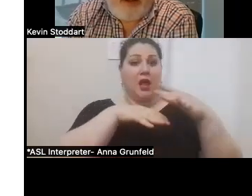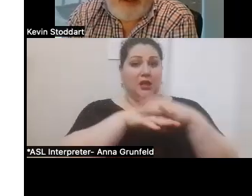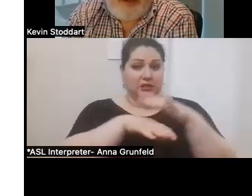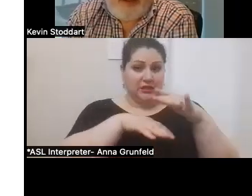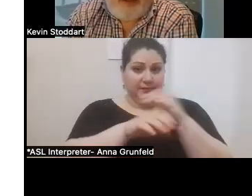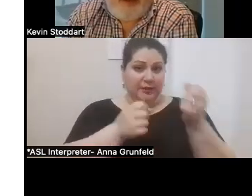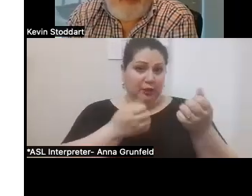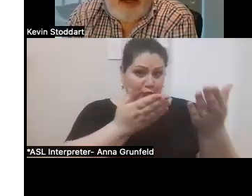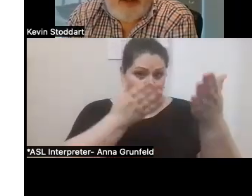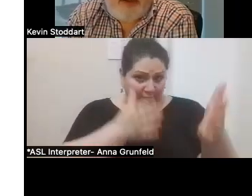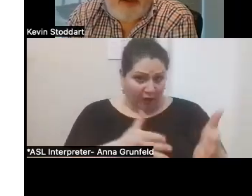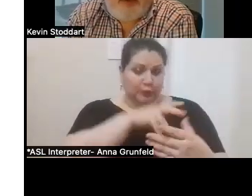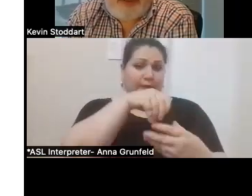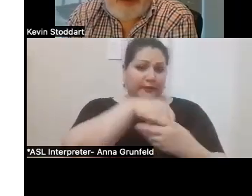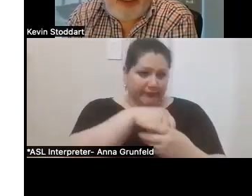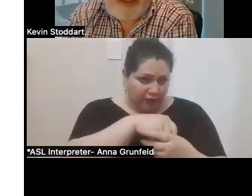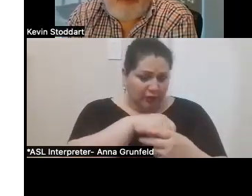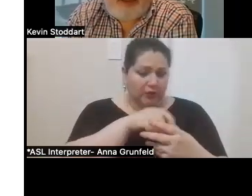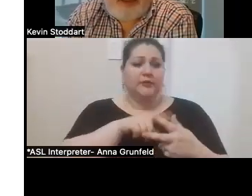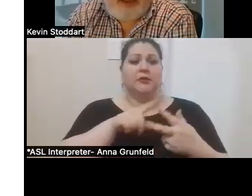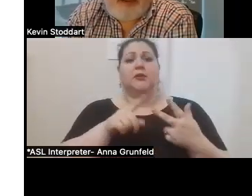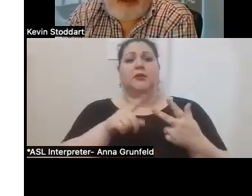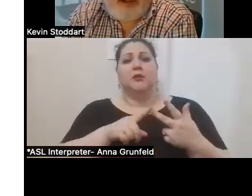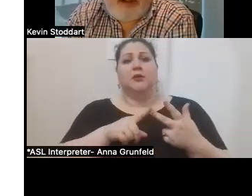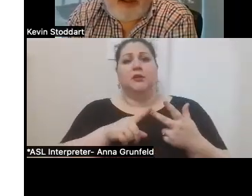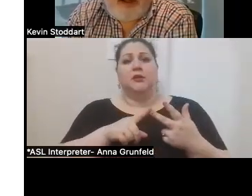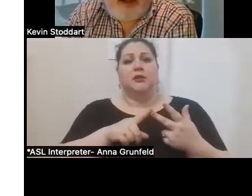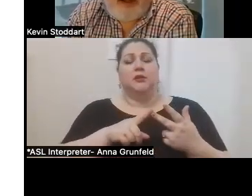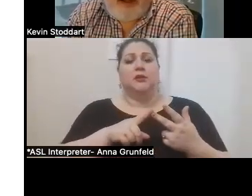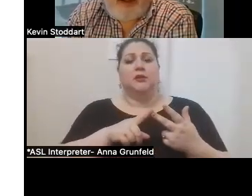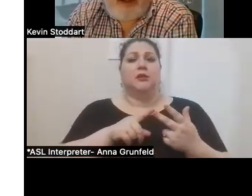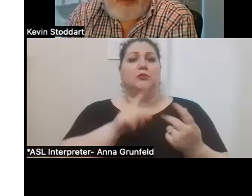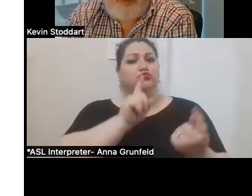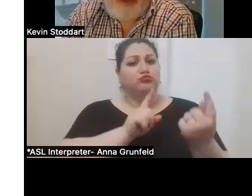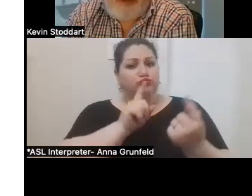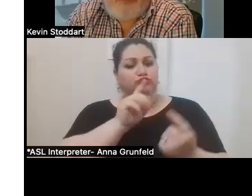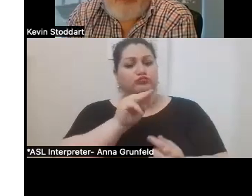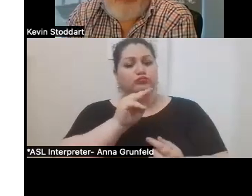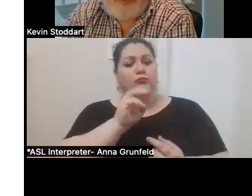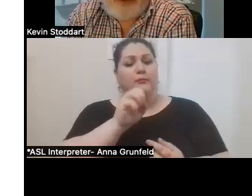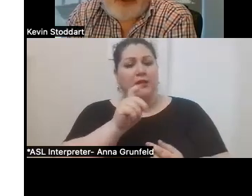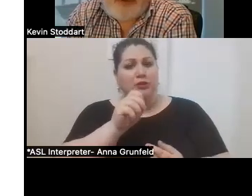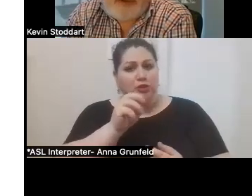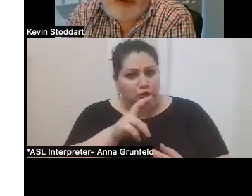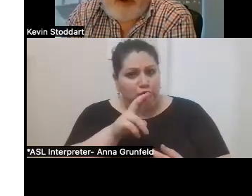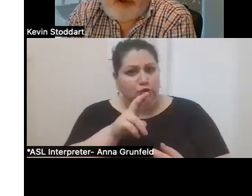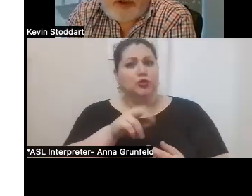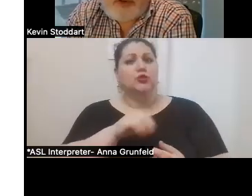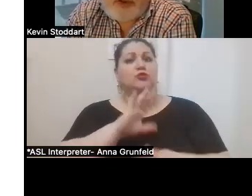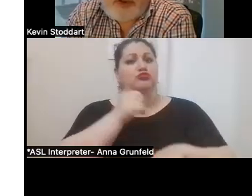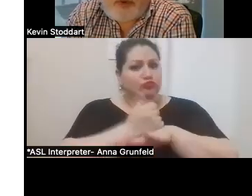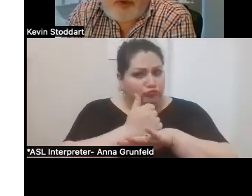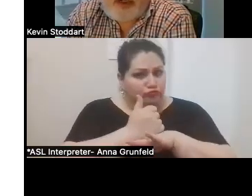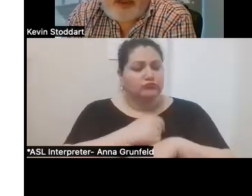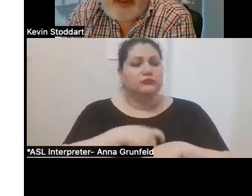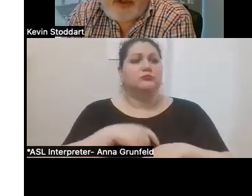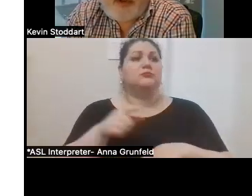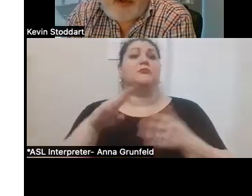A mentor was established. Community physicians also supported the student.